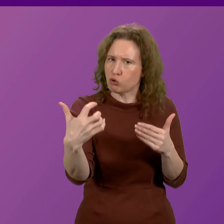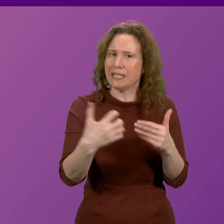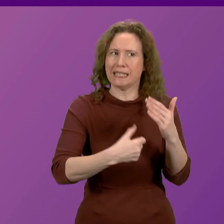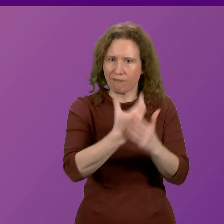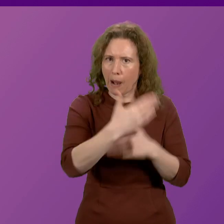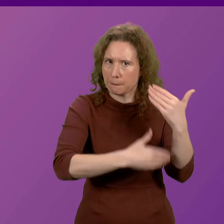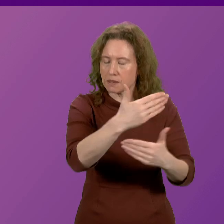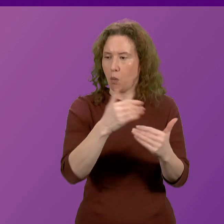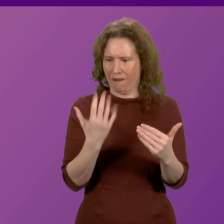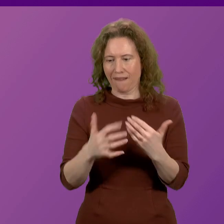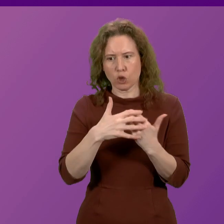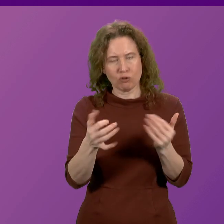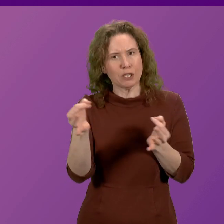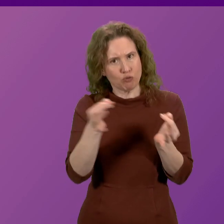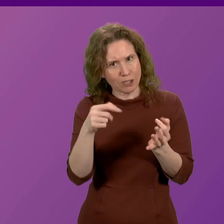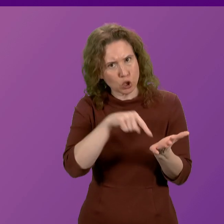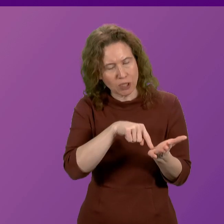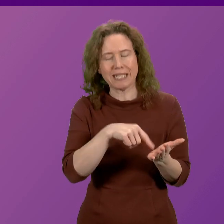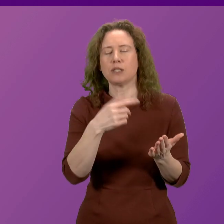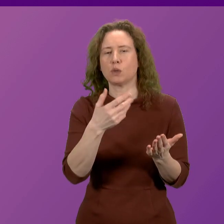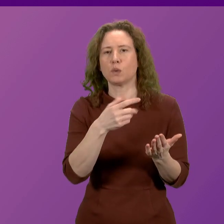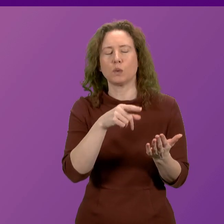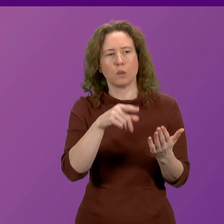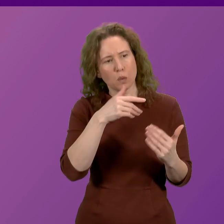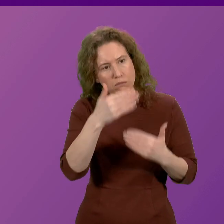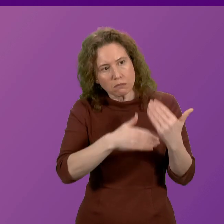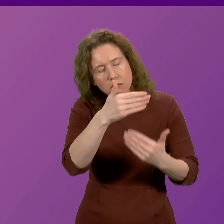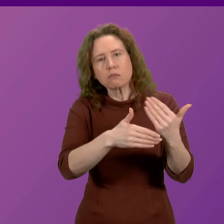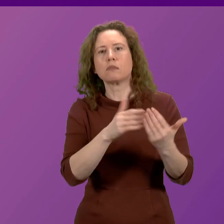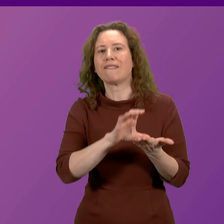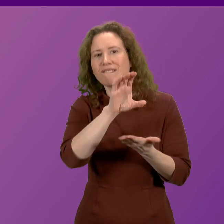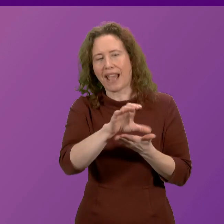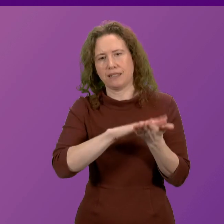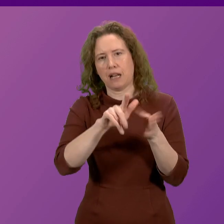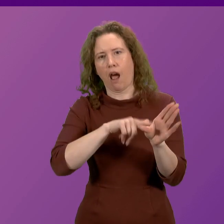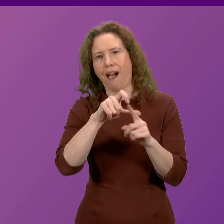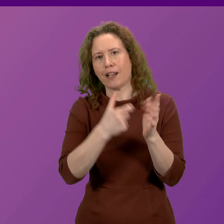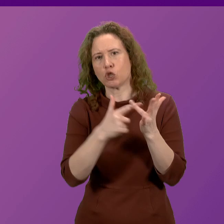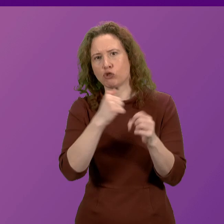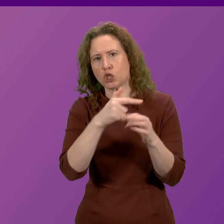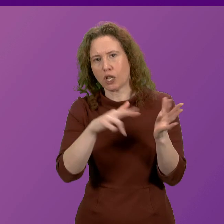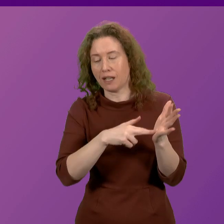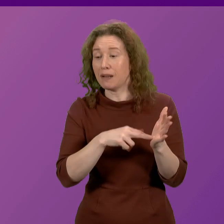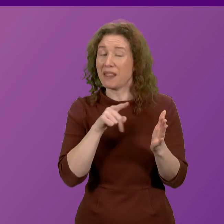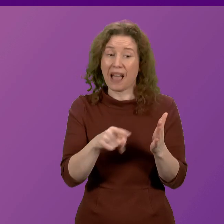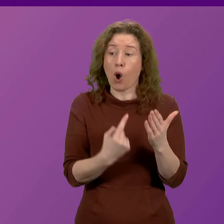which will help us to take forward investment in the hydrogen sector. That will only be supported, of course, if the Government’s budget